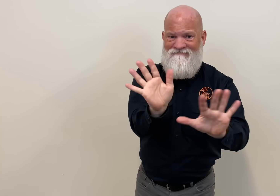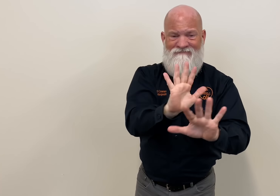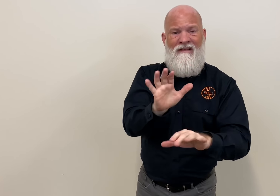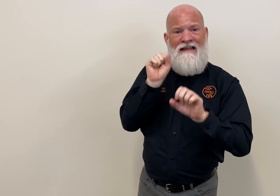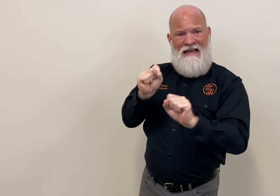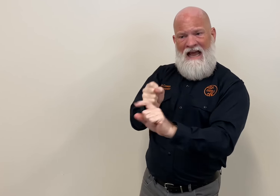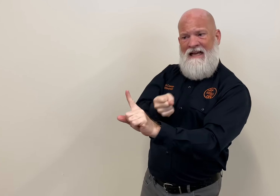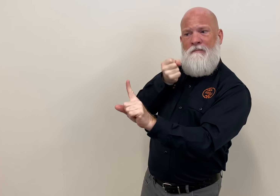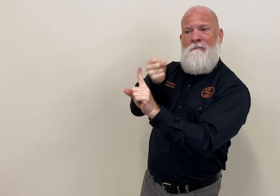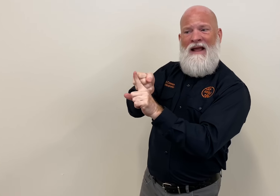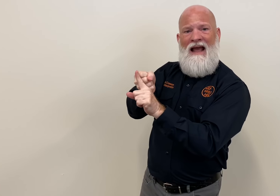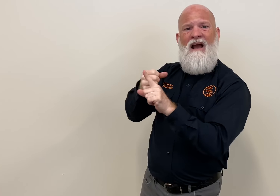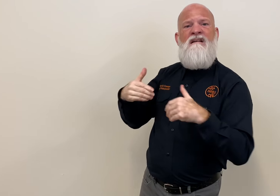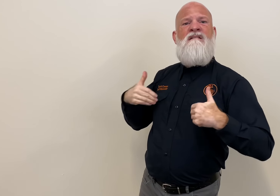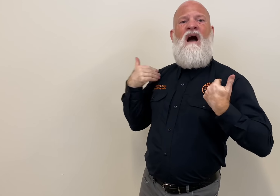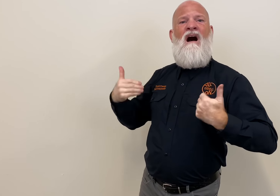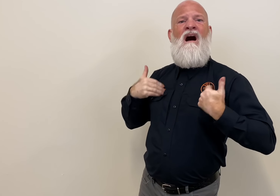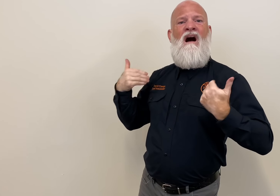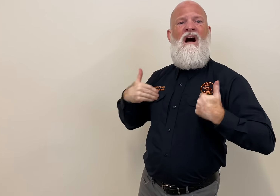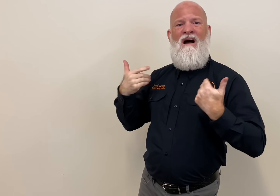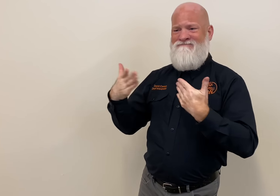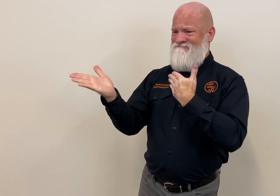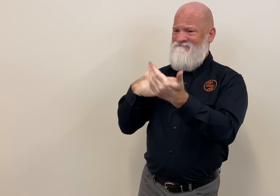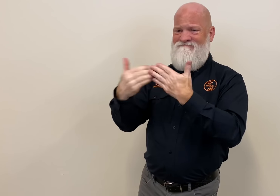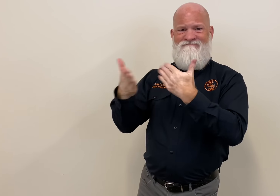According to the Center for Disease Control (CDC)